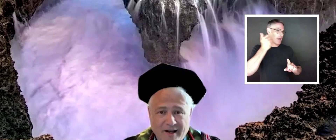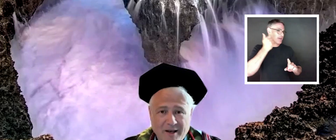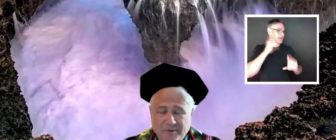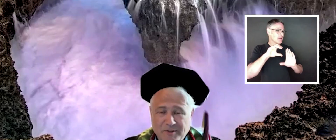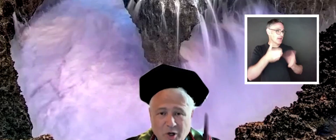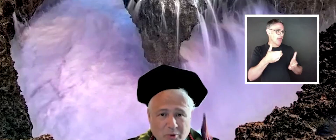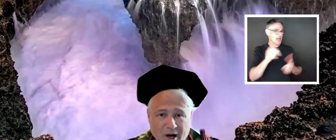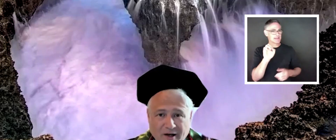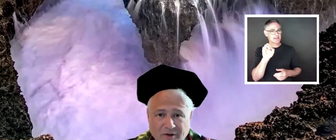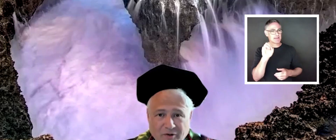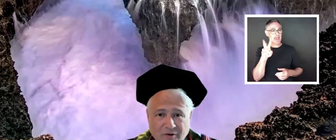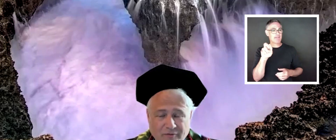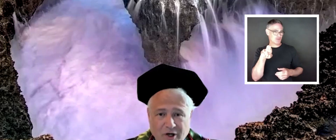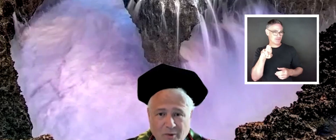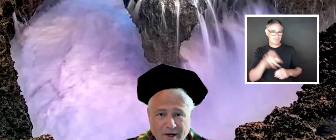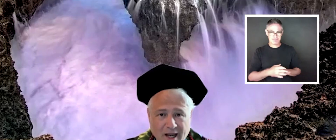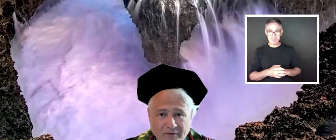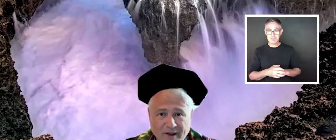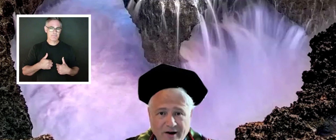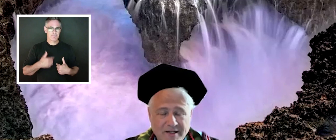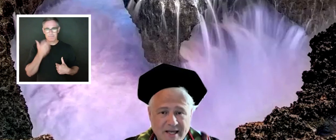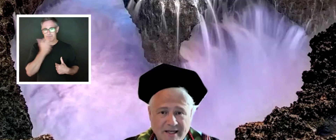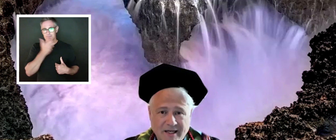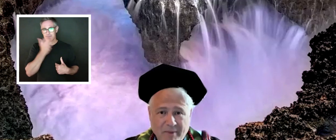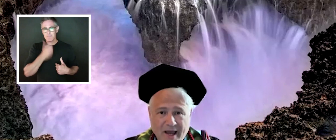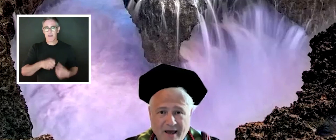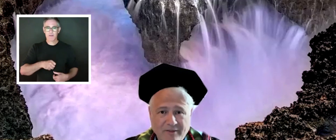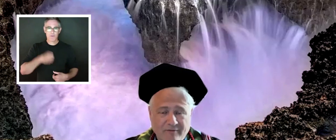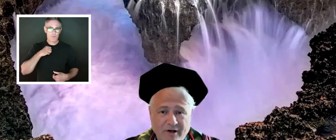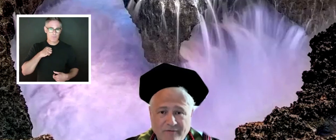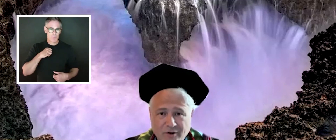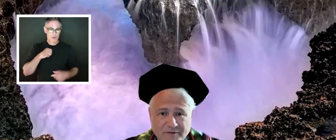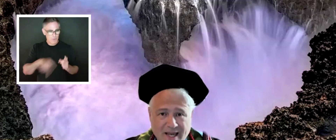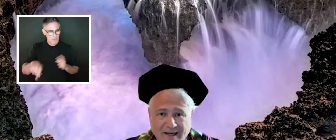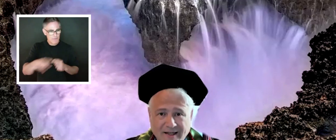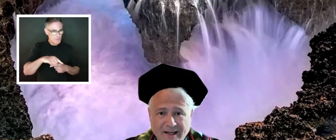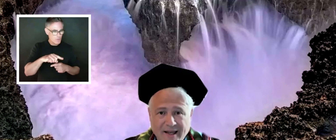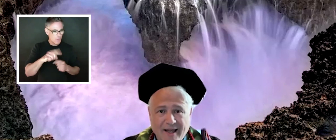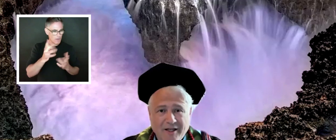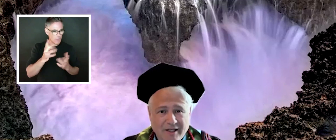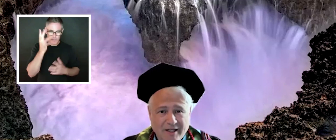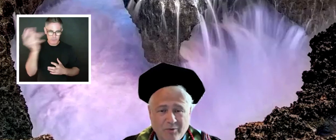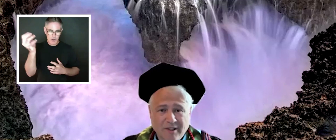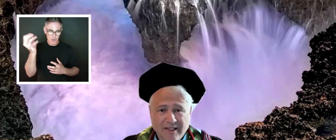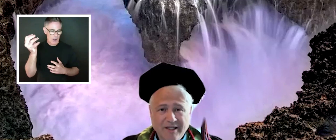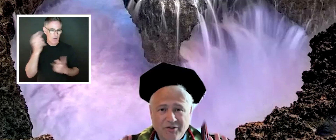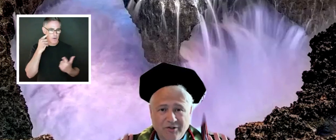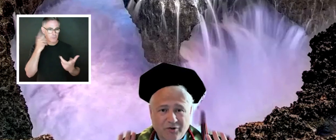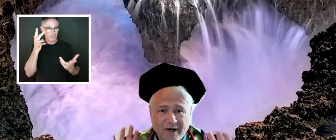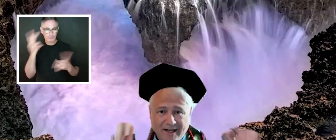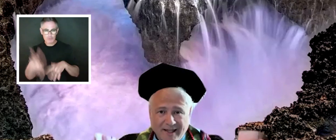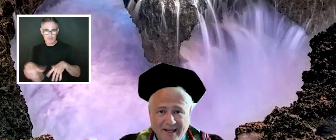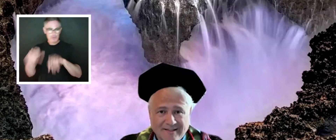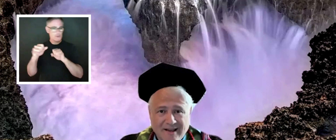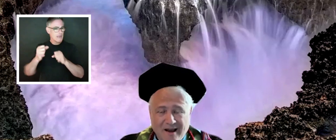I'm so proud of you for going out there and taking a path that very few have taken It will lead to great things.